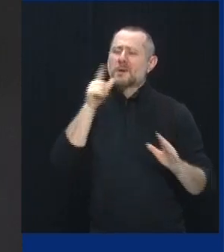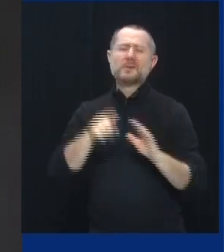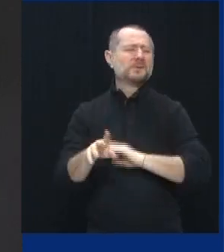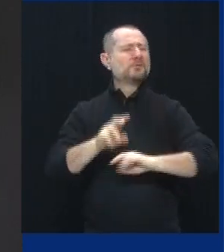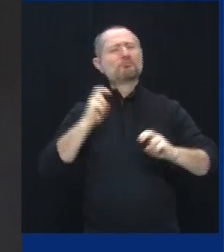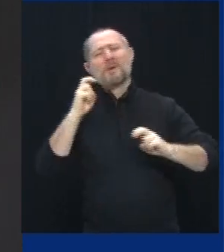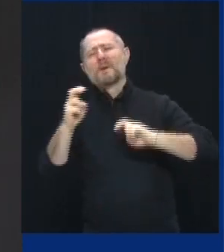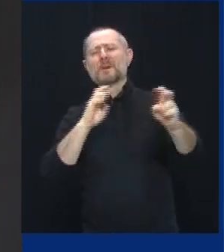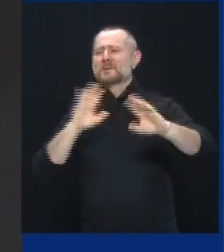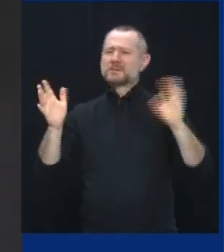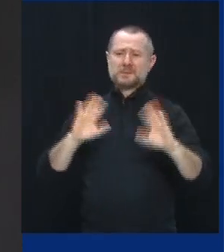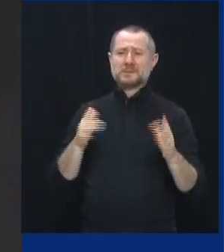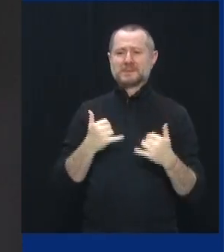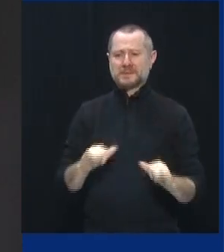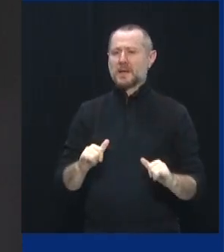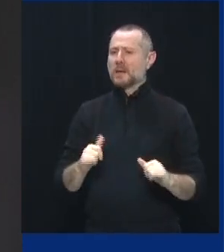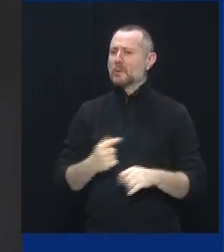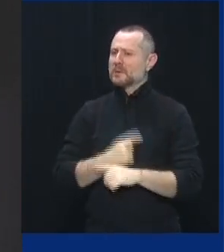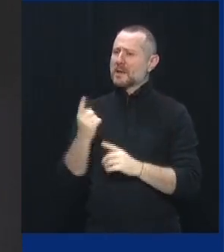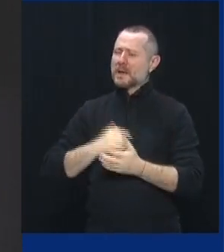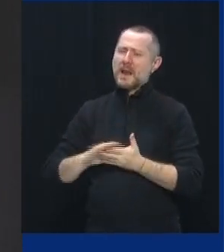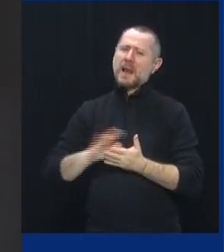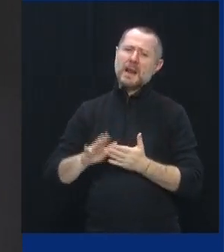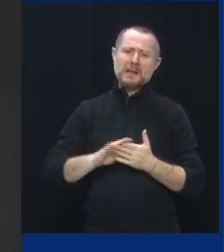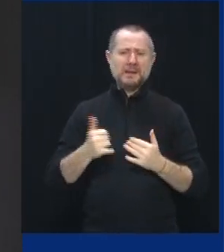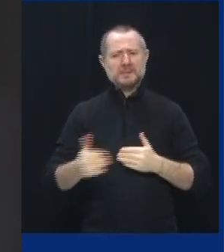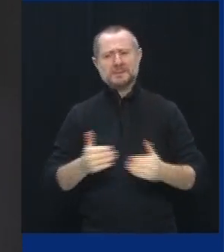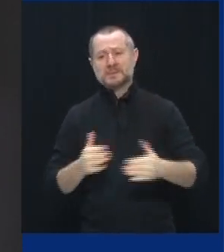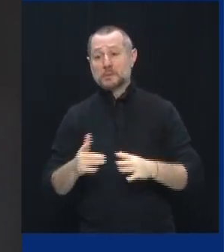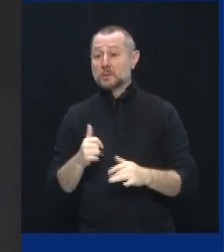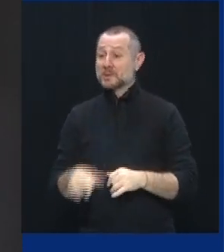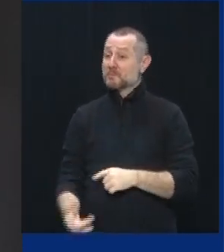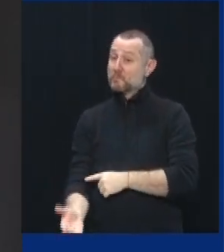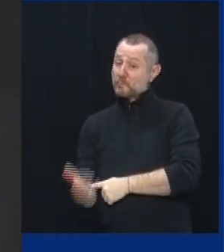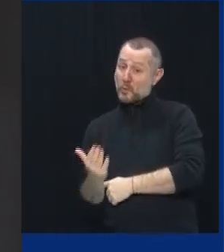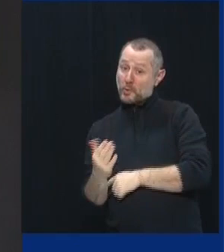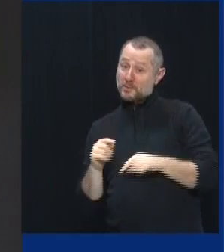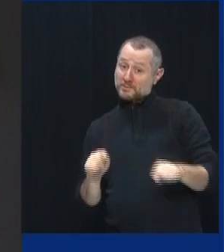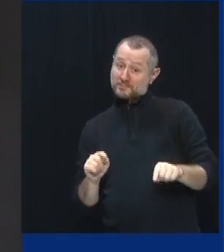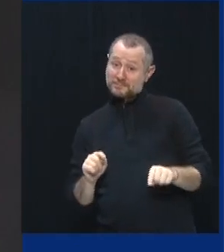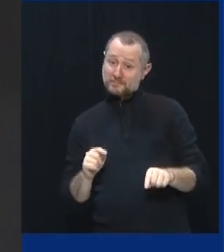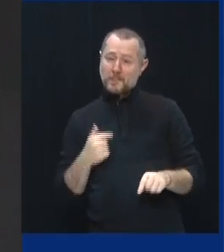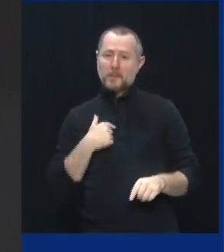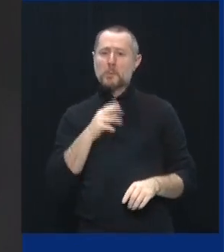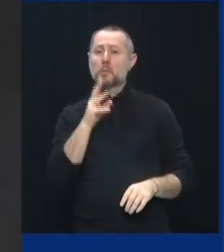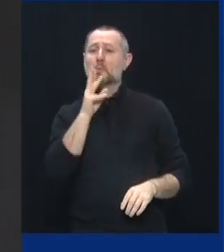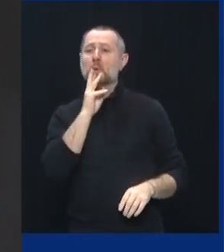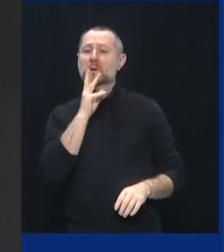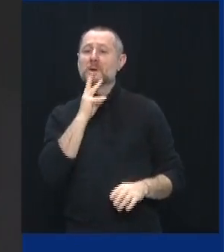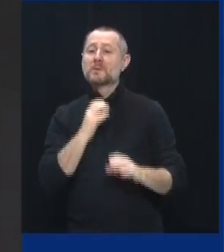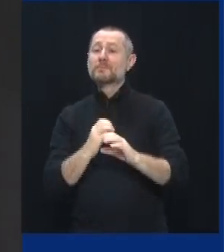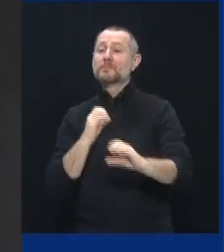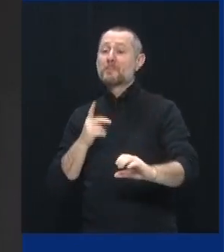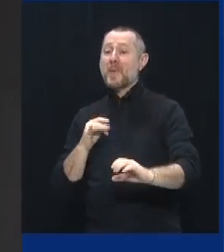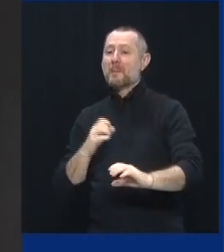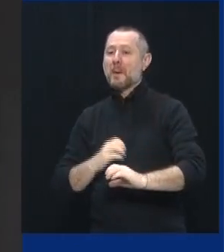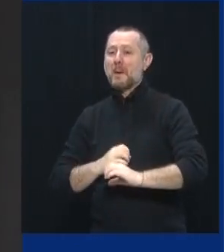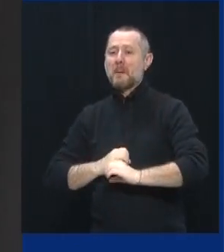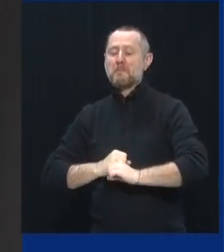YORKERS TO CONTINUE TO STAY HOME AND AVOID UNNECESSARILY TRAVEL WHILE THE CLEANUP CONTINUES TODAY.